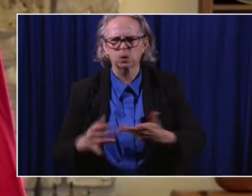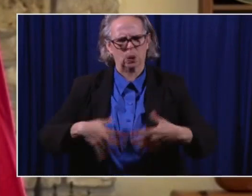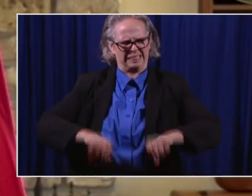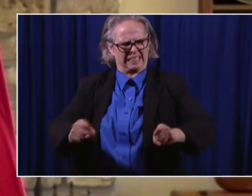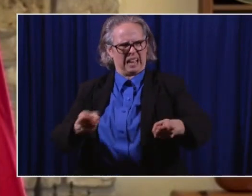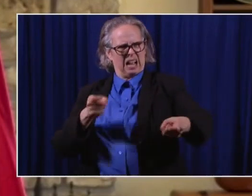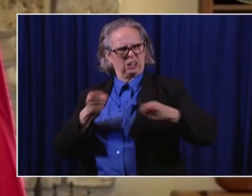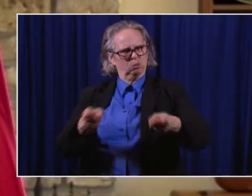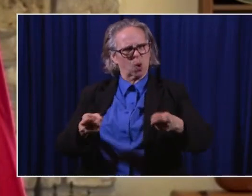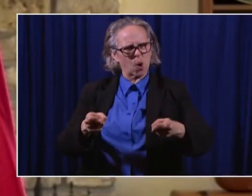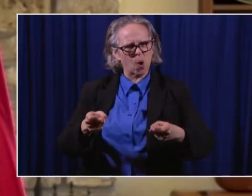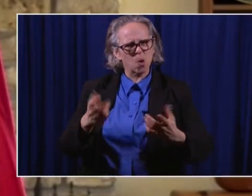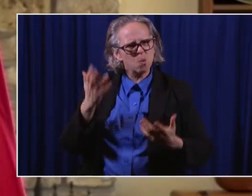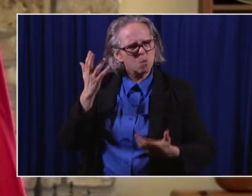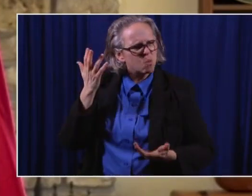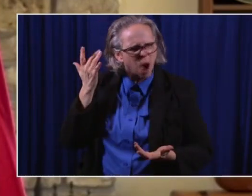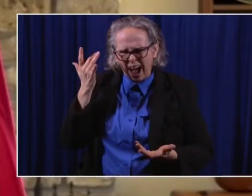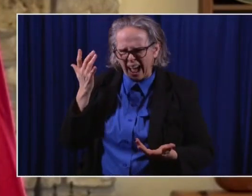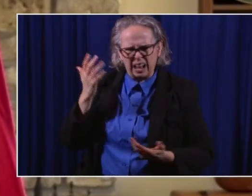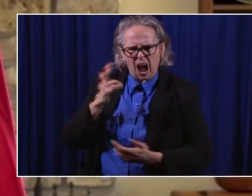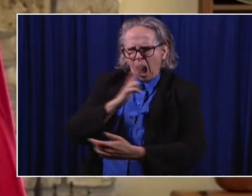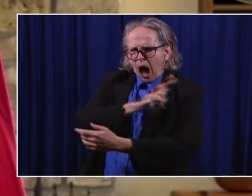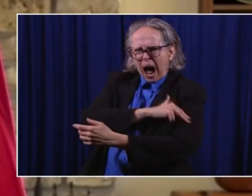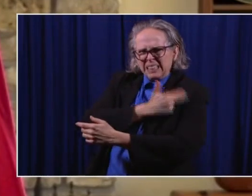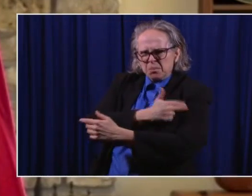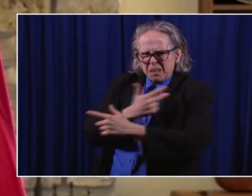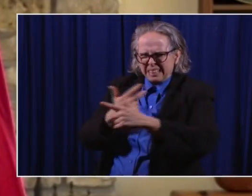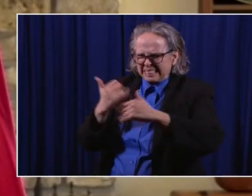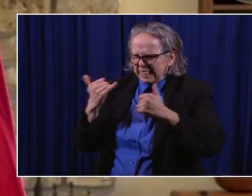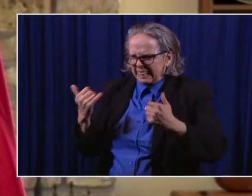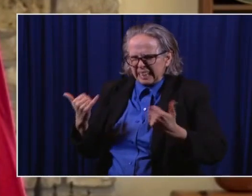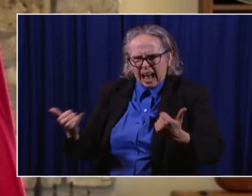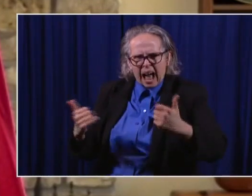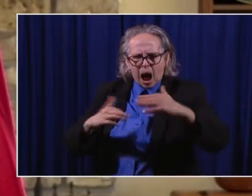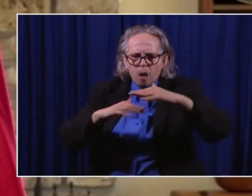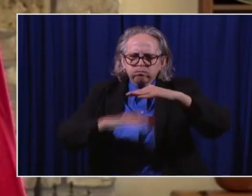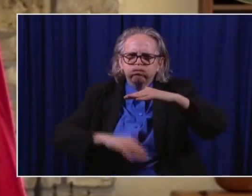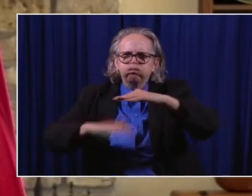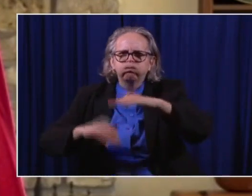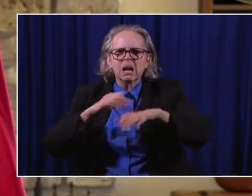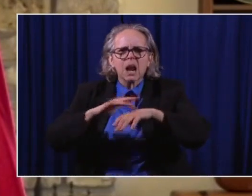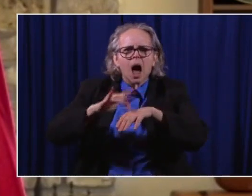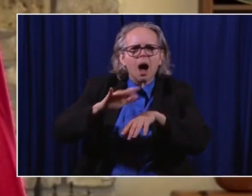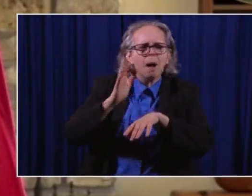LONG WAY TO KEEPING OUR HOSPITALS FROM BEING OVERRUN. IT IS GOING TO GO A LONG WAY TO